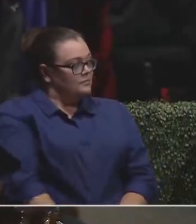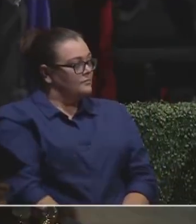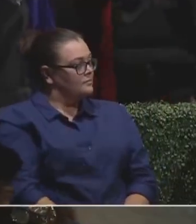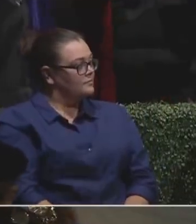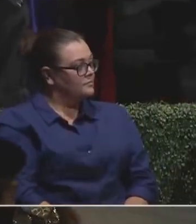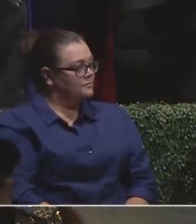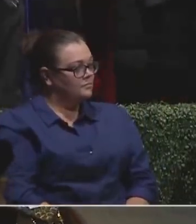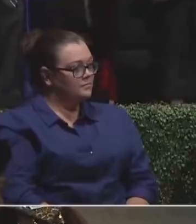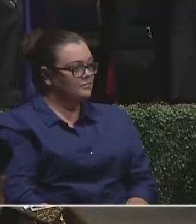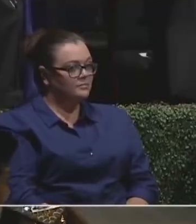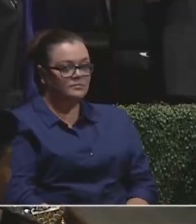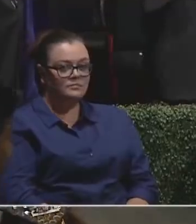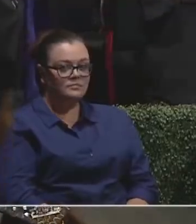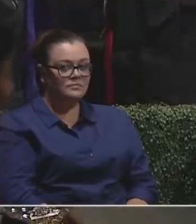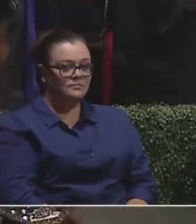THE LYRICS MAY BE FOUND INSIDE YOUR PROGRAM.